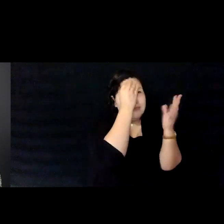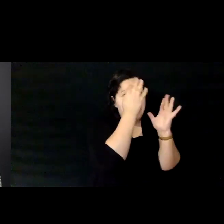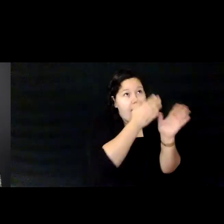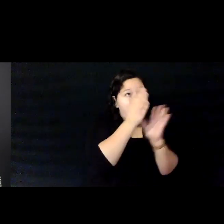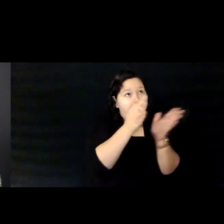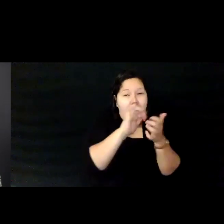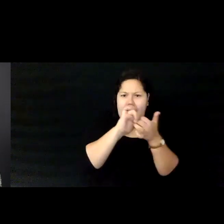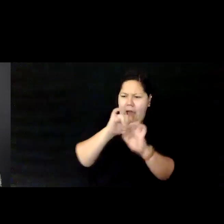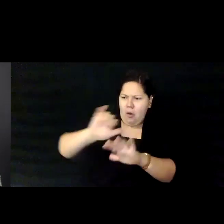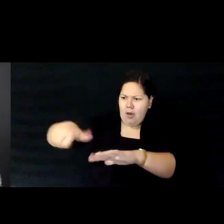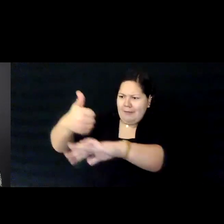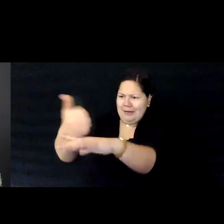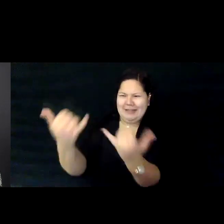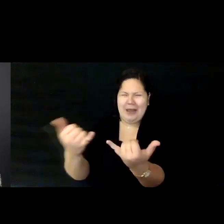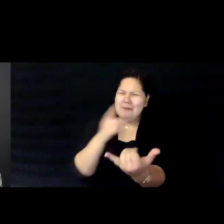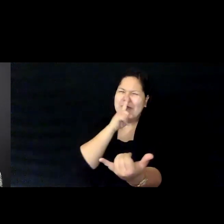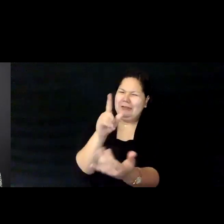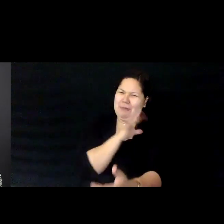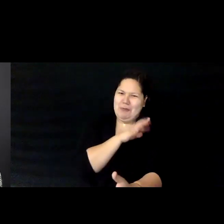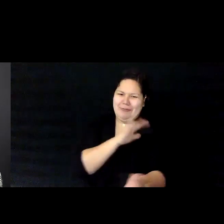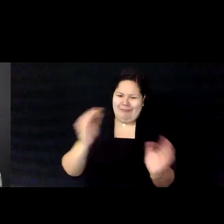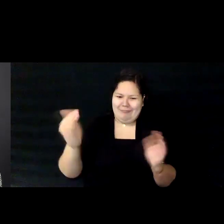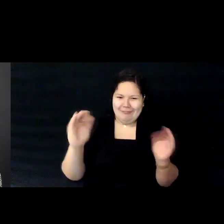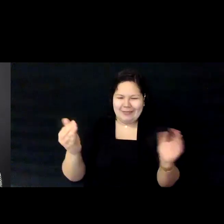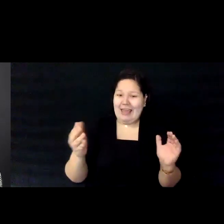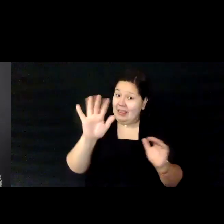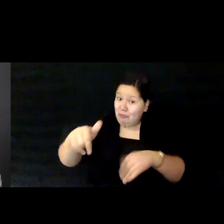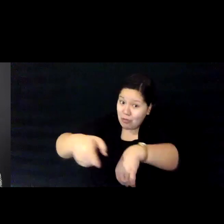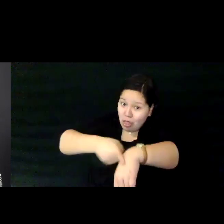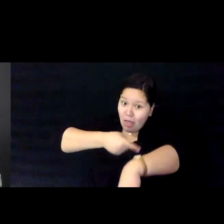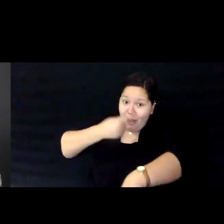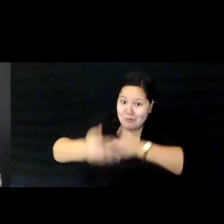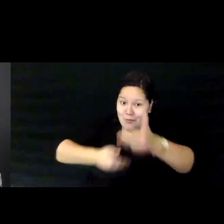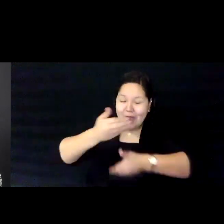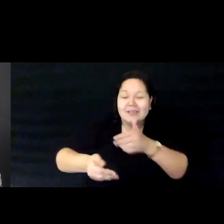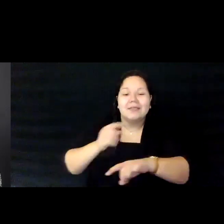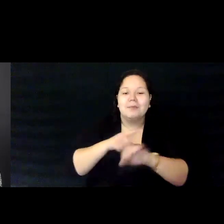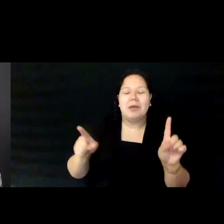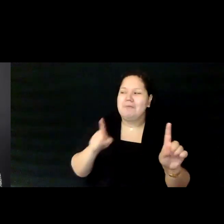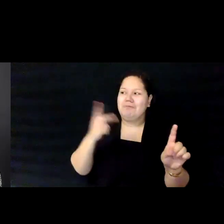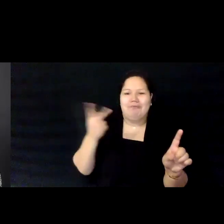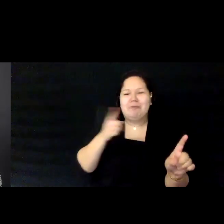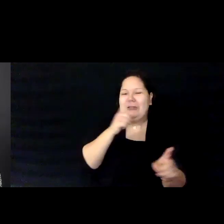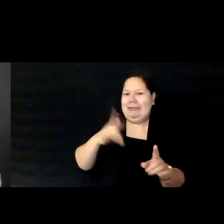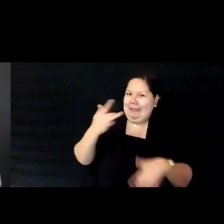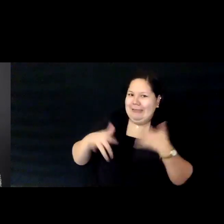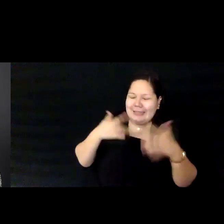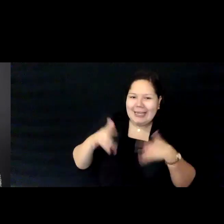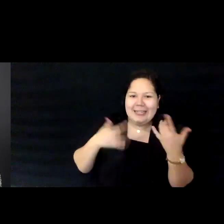it was a immensely long process, but we're just very excited that we can continue